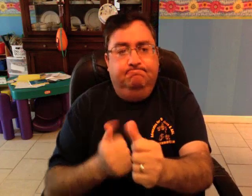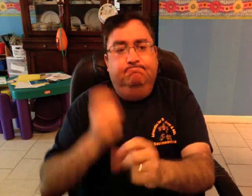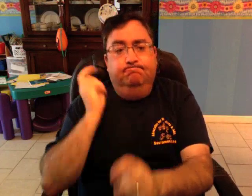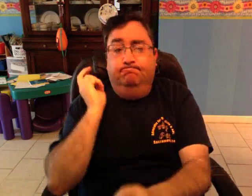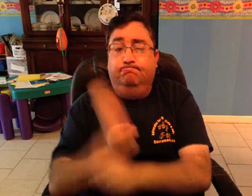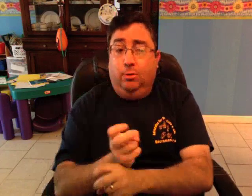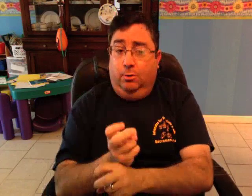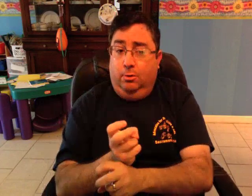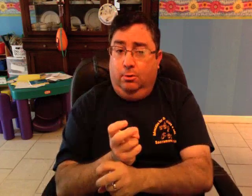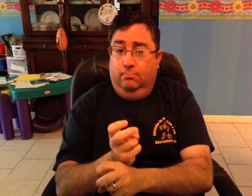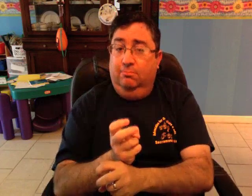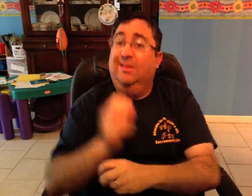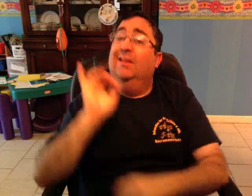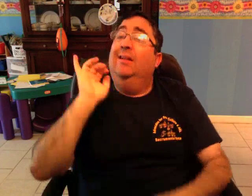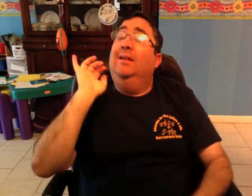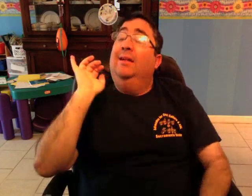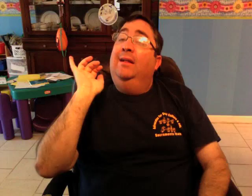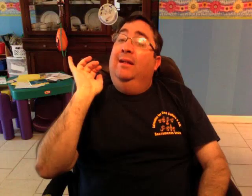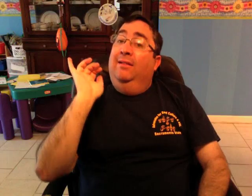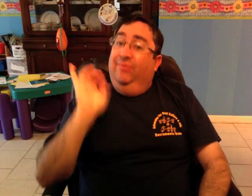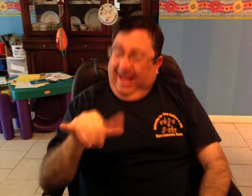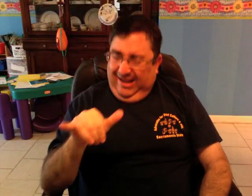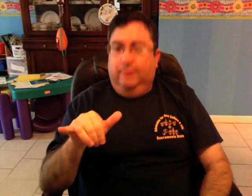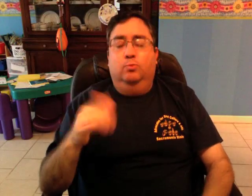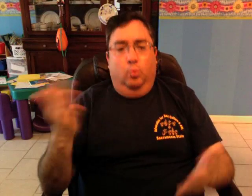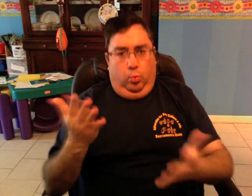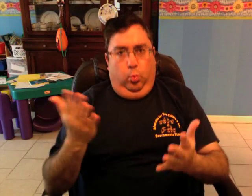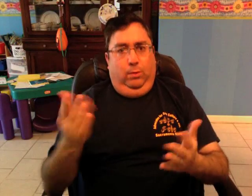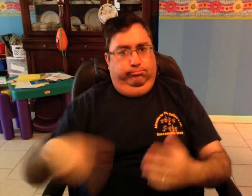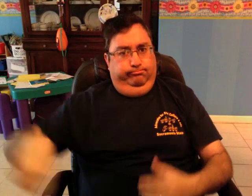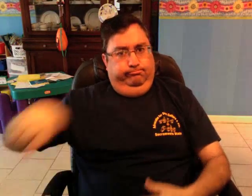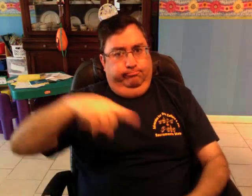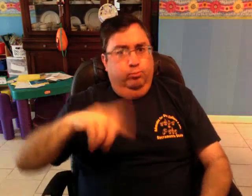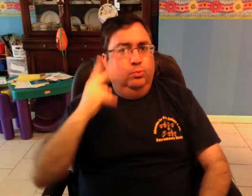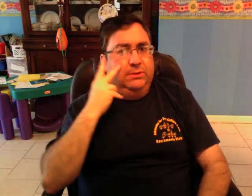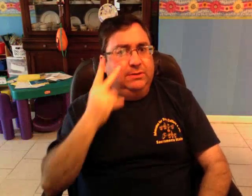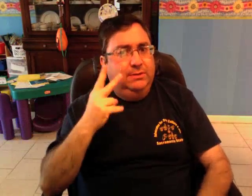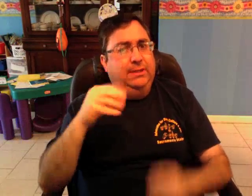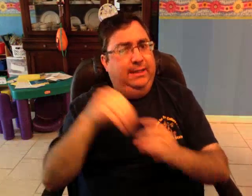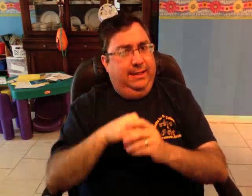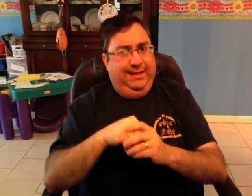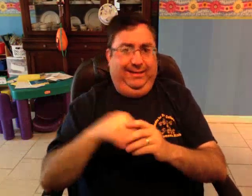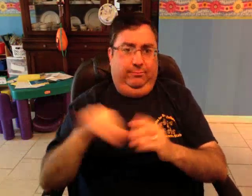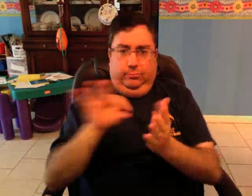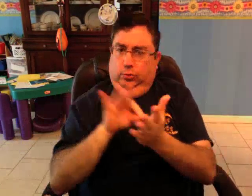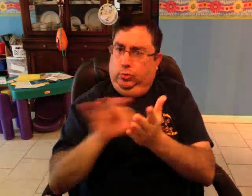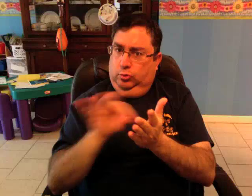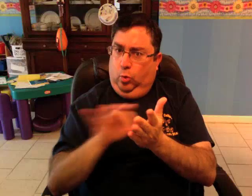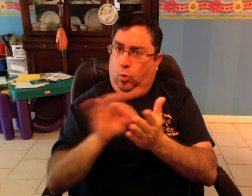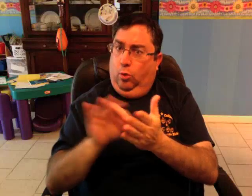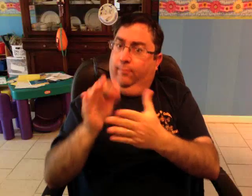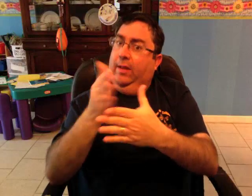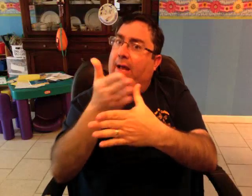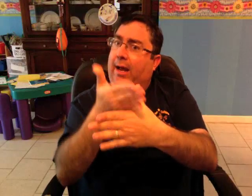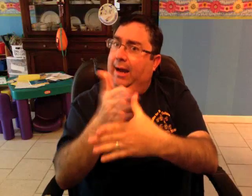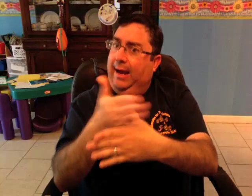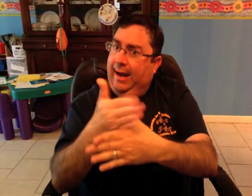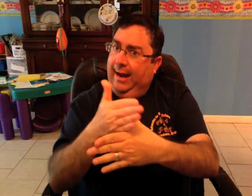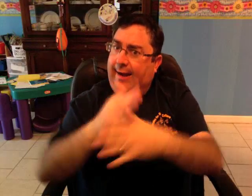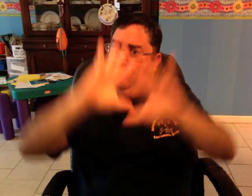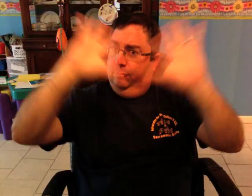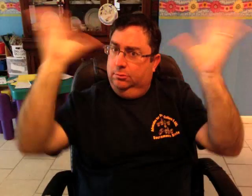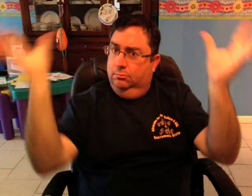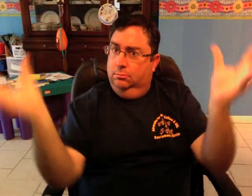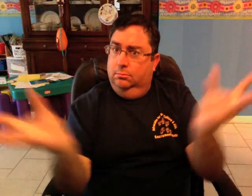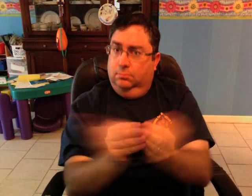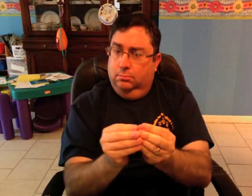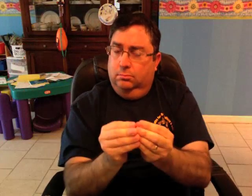It's hard. And that's what we're seeing in the averaging of test scores